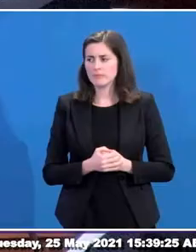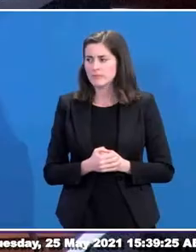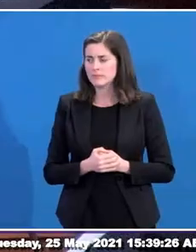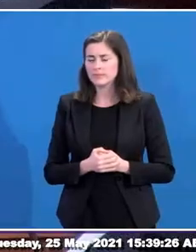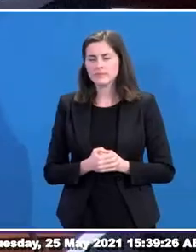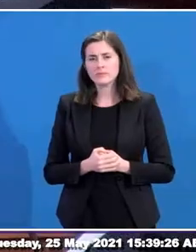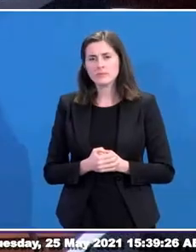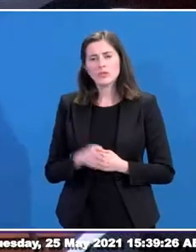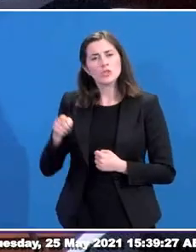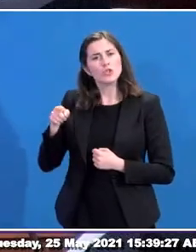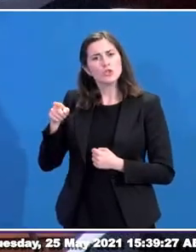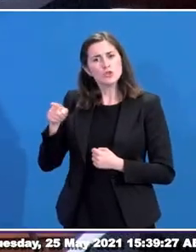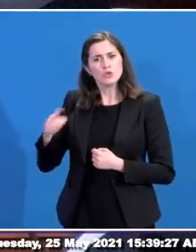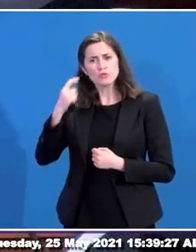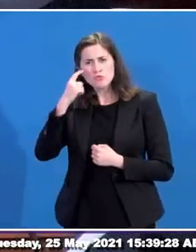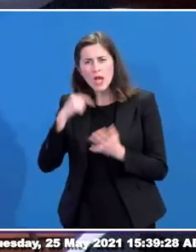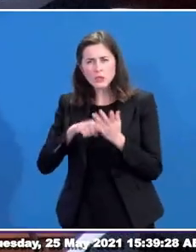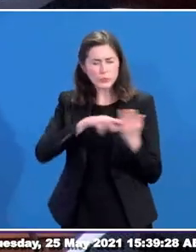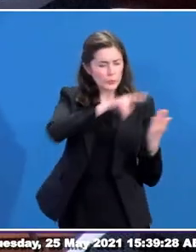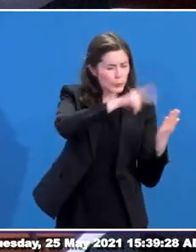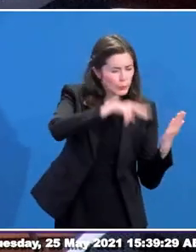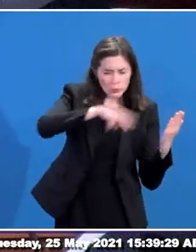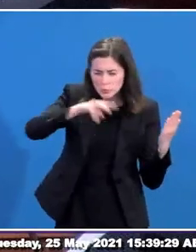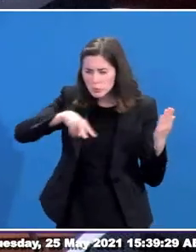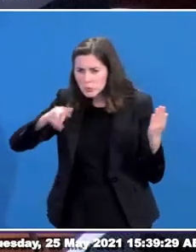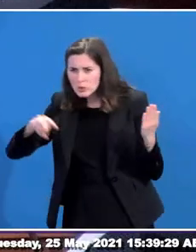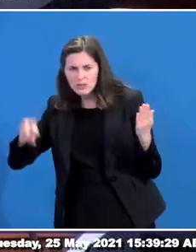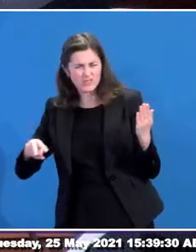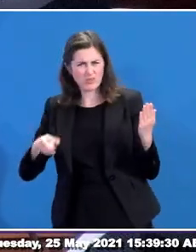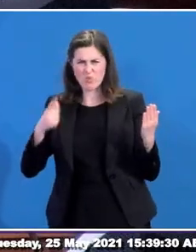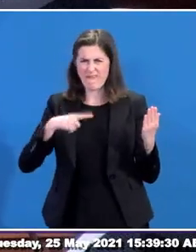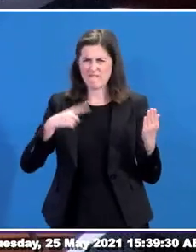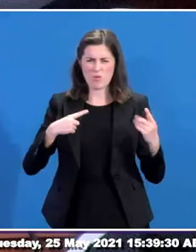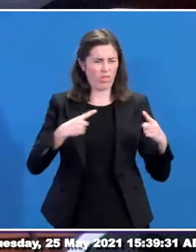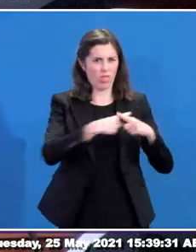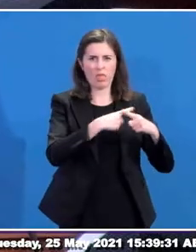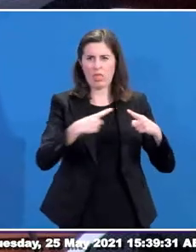out from the available material what might be an explanation for this. You didn't go that far, did you? MS PIAUD: No.